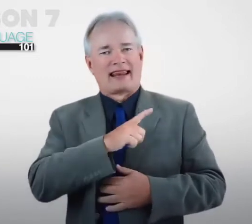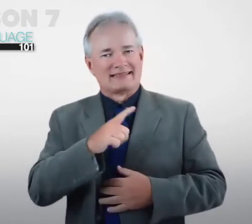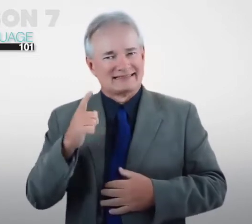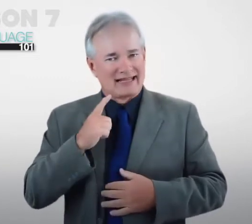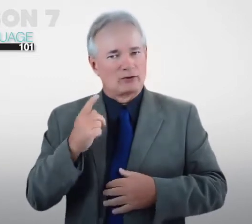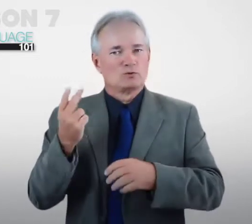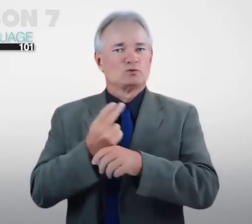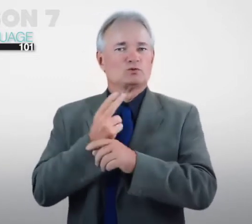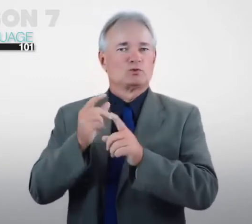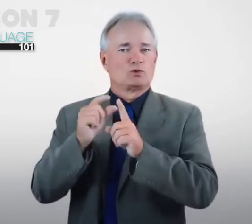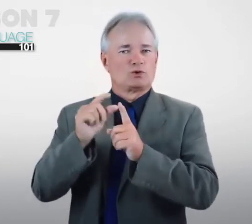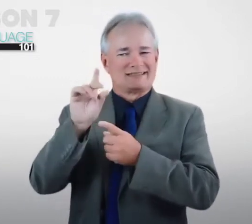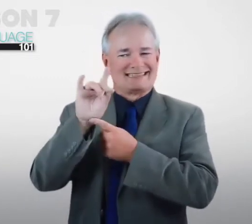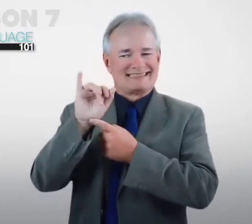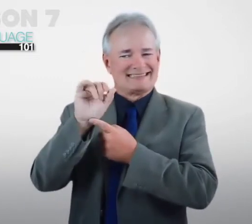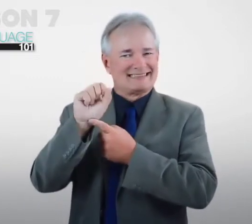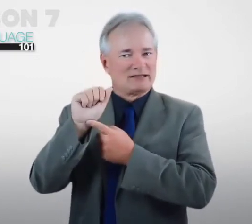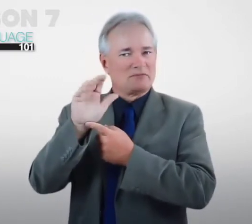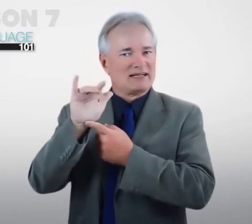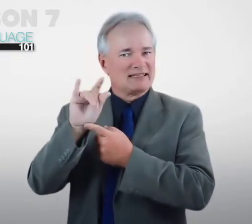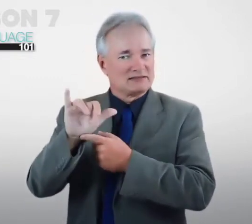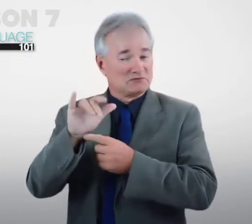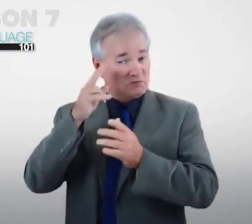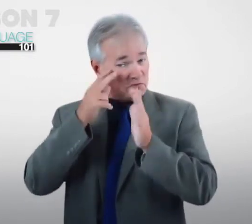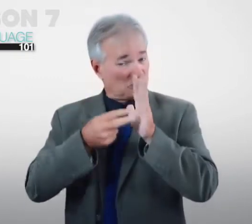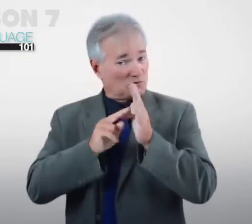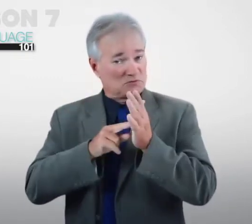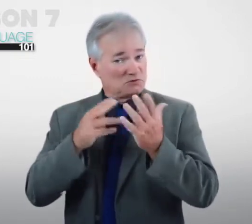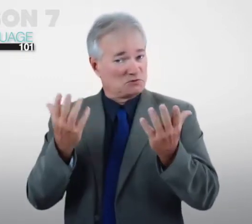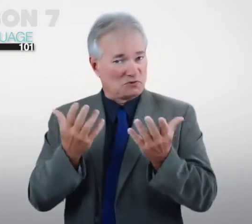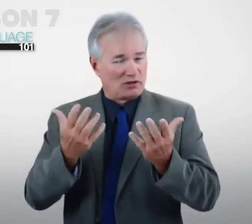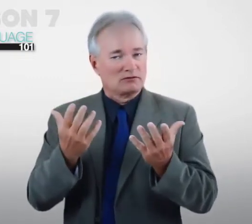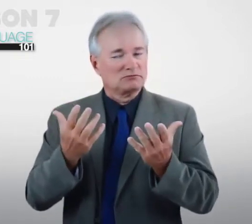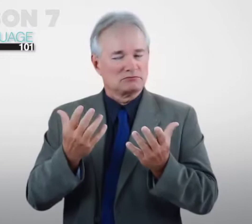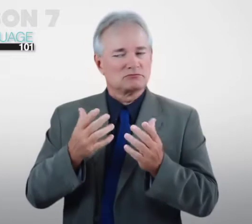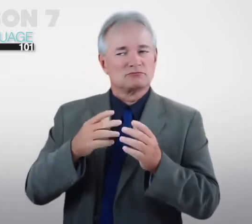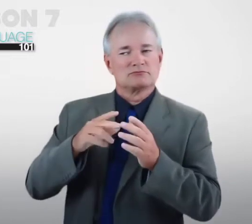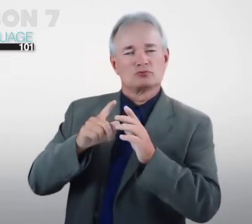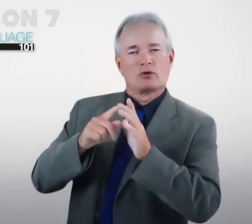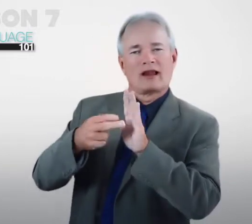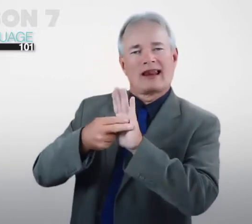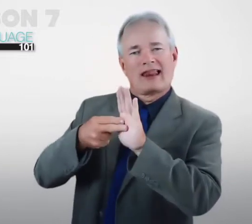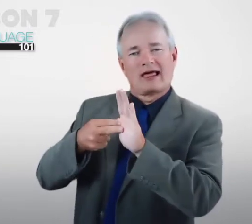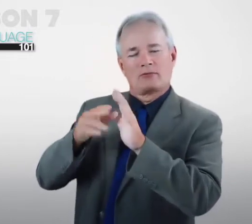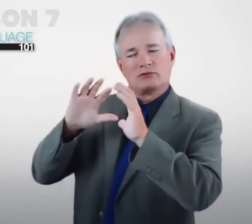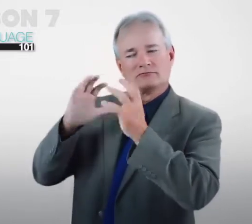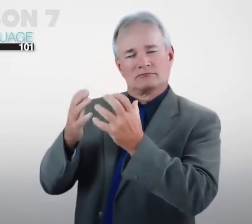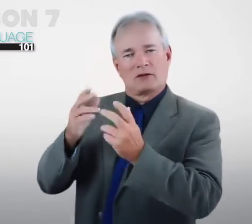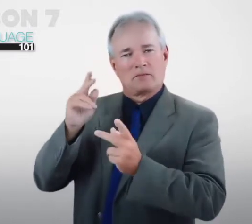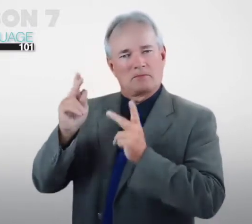From Congress, from our legislators. They use the word disability to label us.